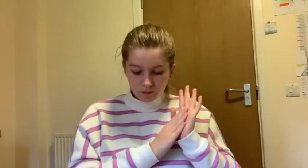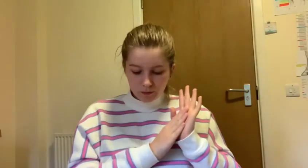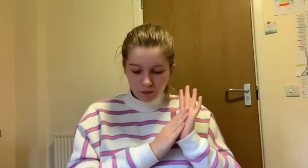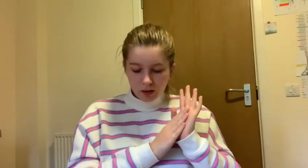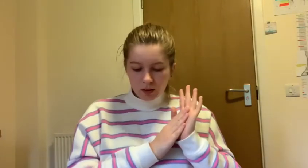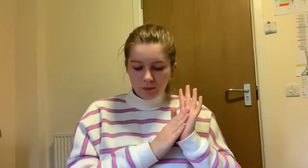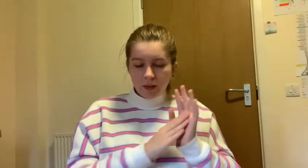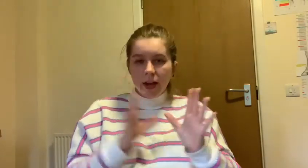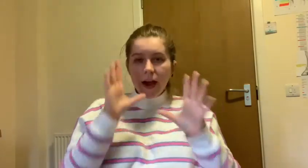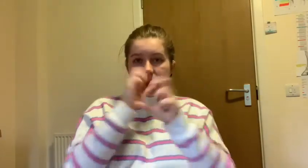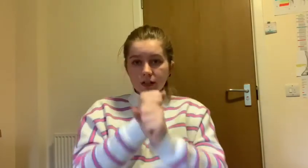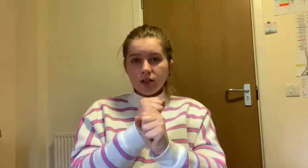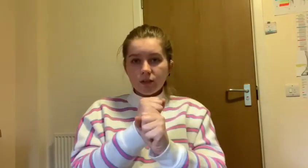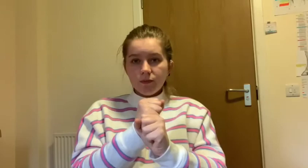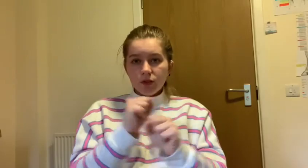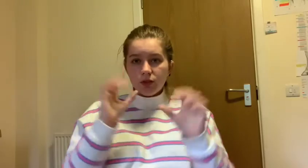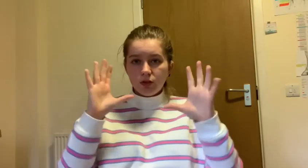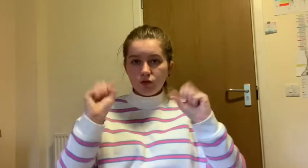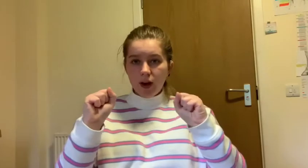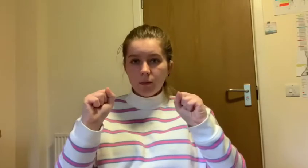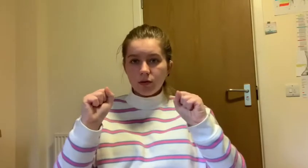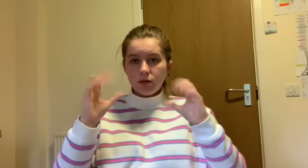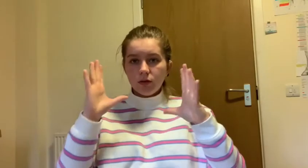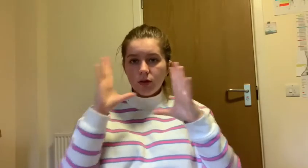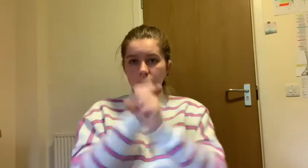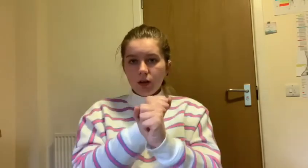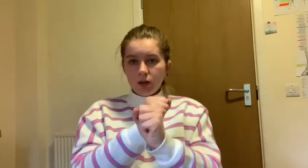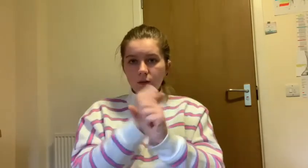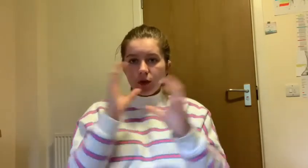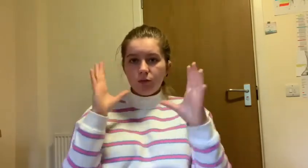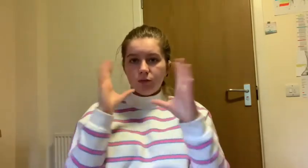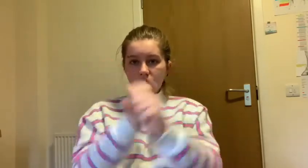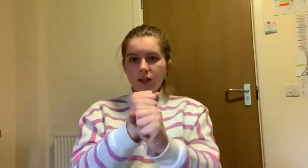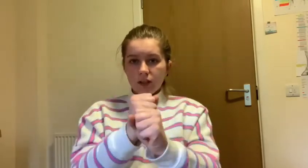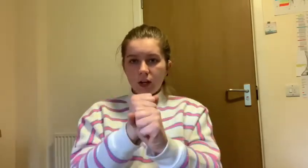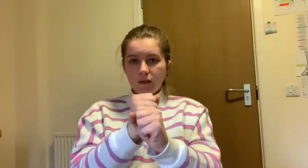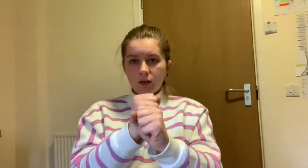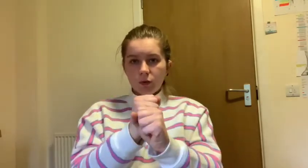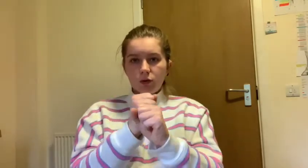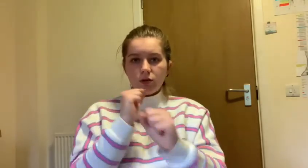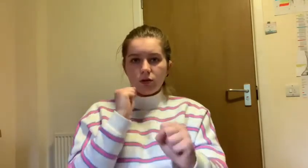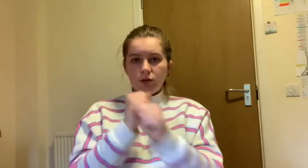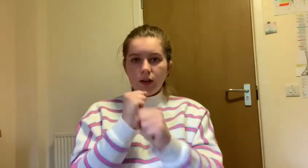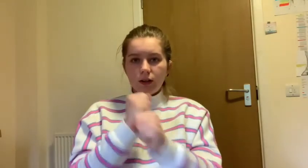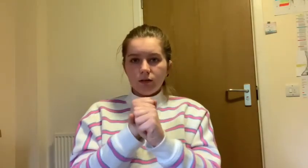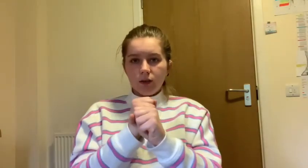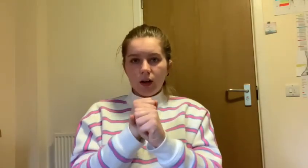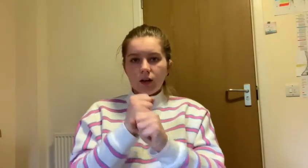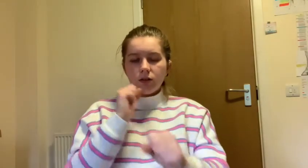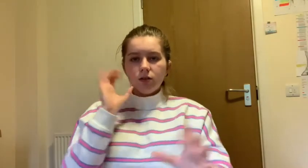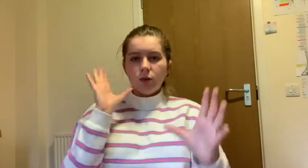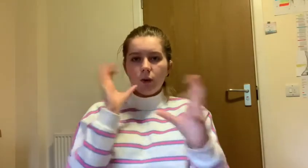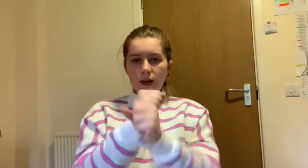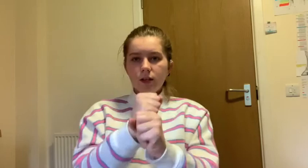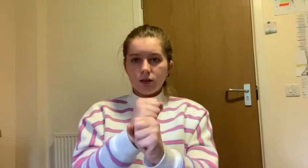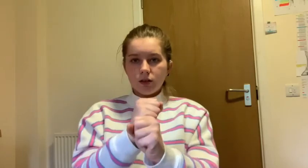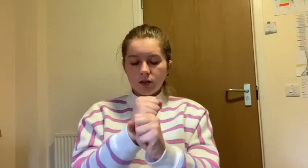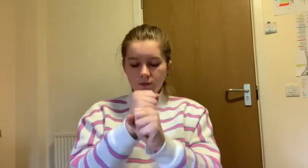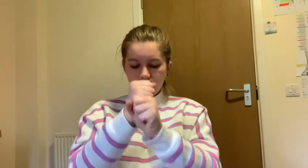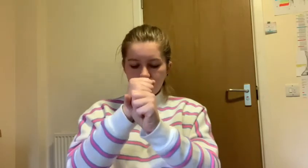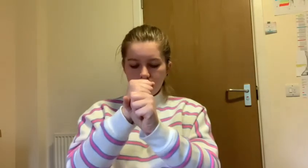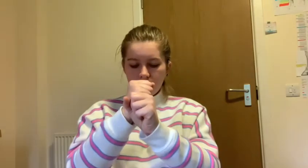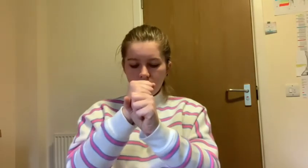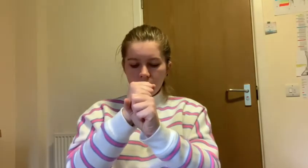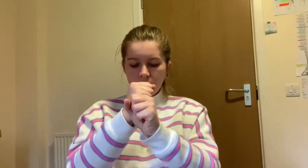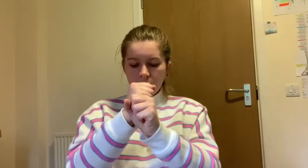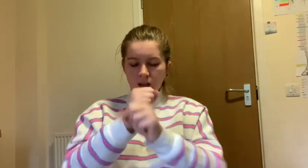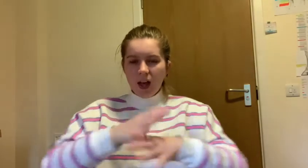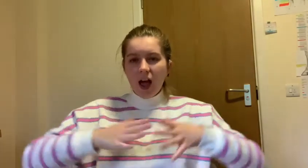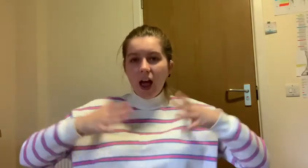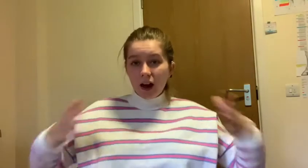"Haters" So you grab, so you bring it together so it's like that. "Haters"